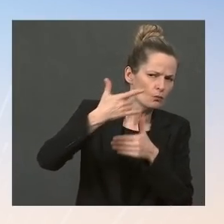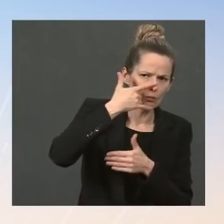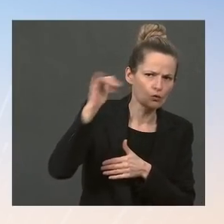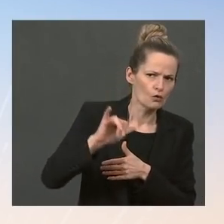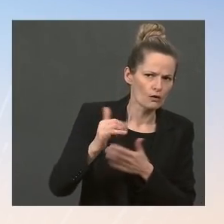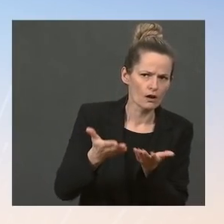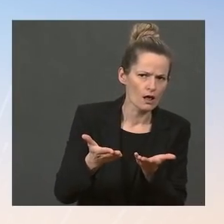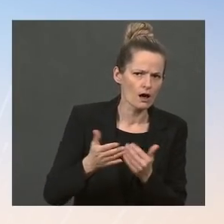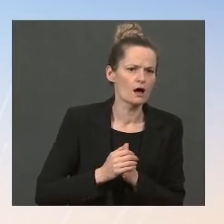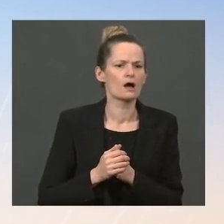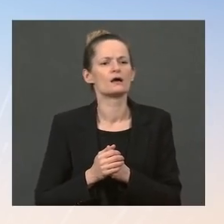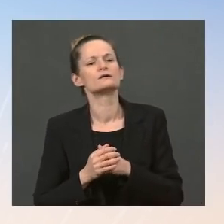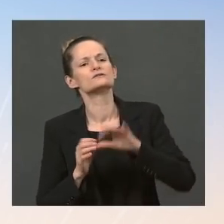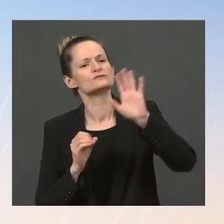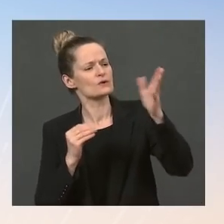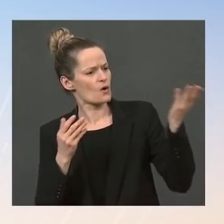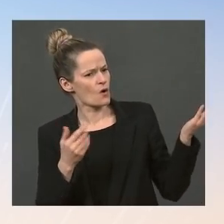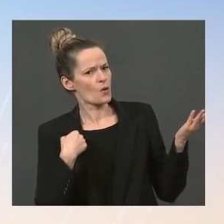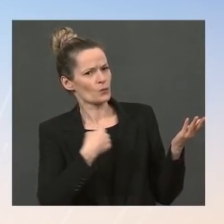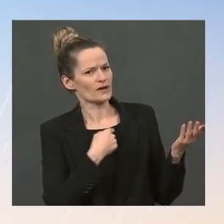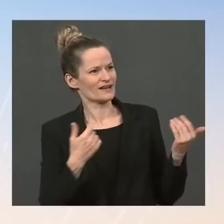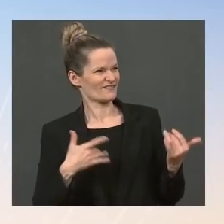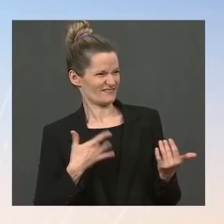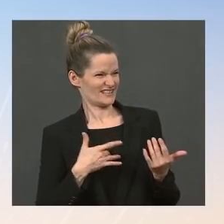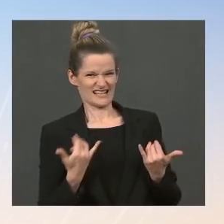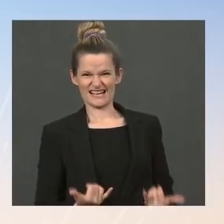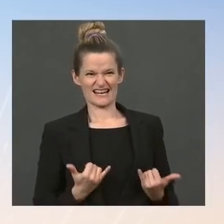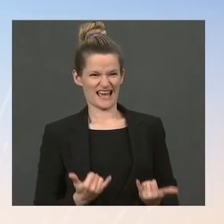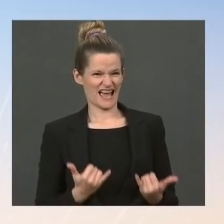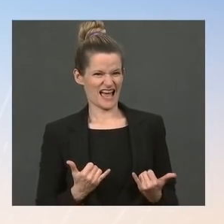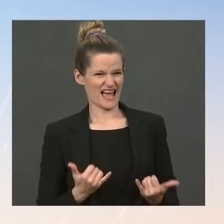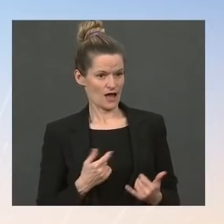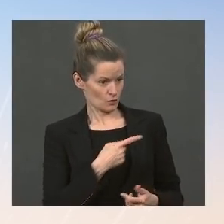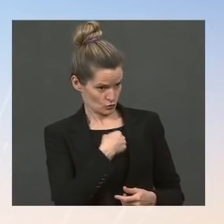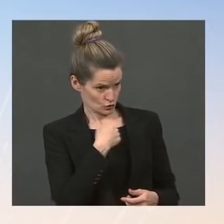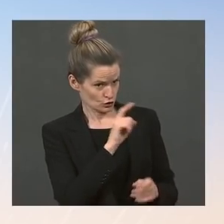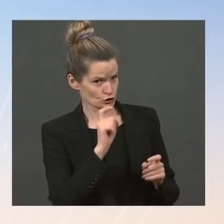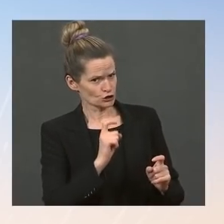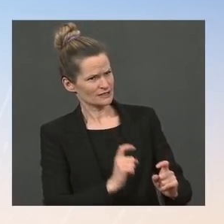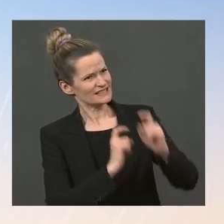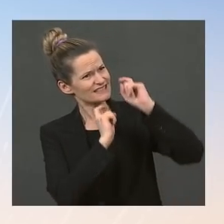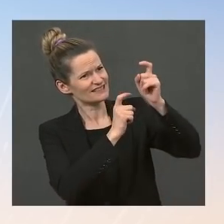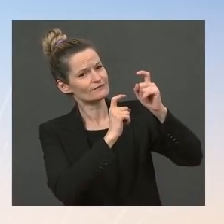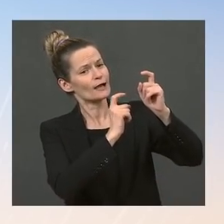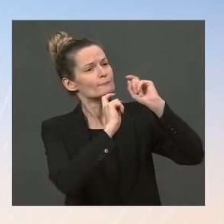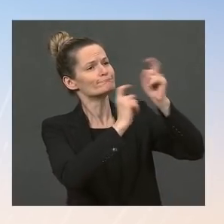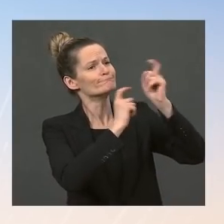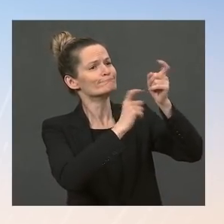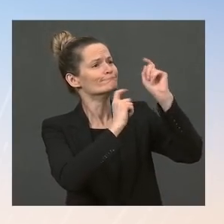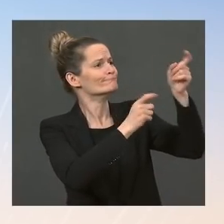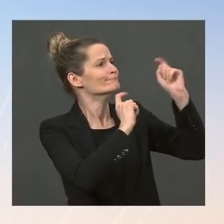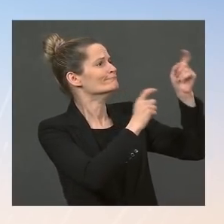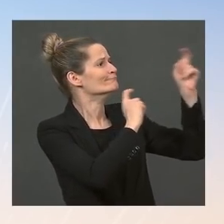we feel it's a false choice to suggests it's either give to the world or not. We are continuing to increase the supply of vaccines we're giving to the world.